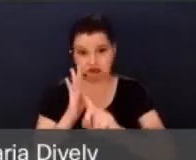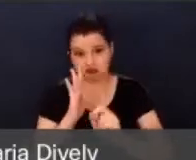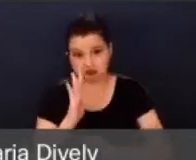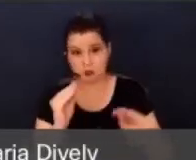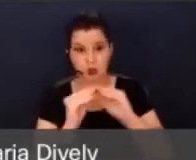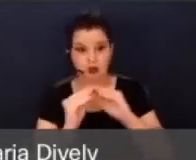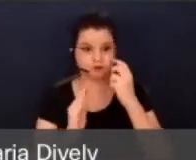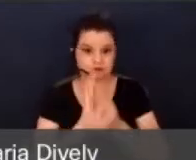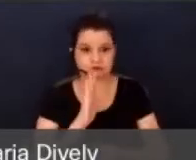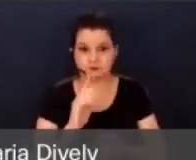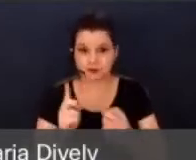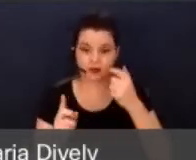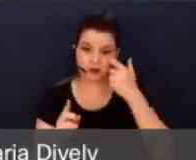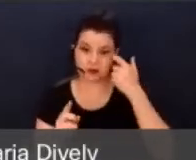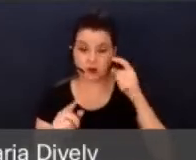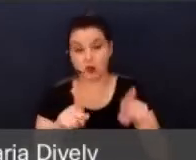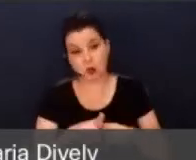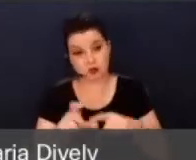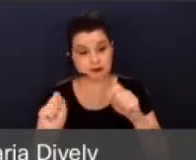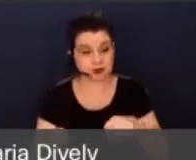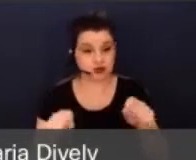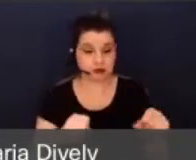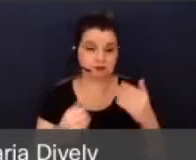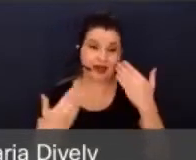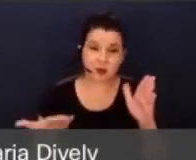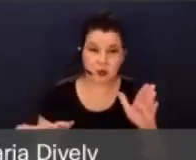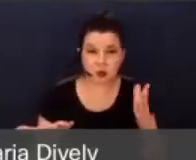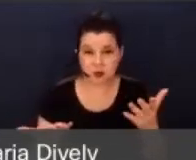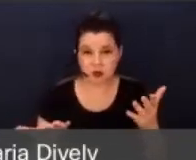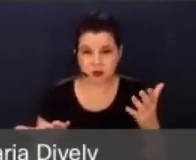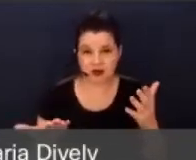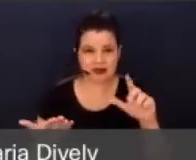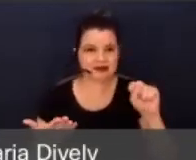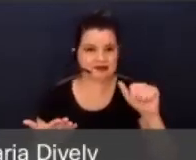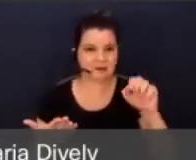We could also potentially- I don't know. Tamara, if you wanted to talk a little bit